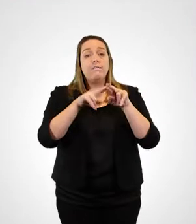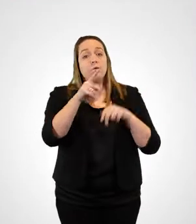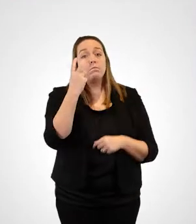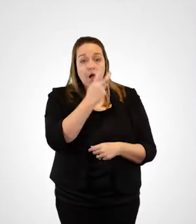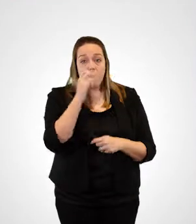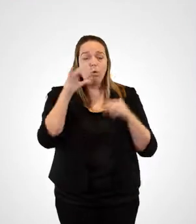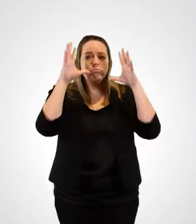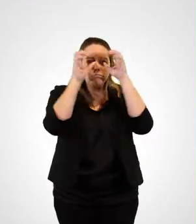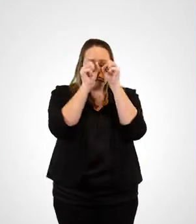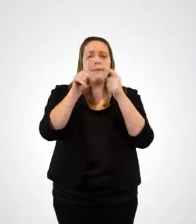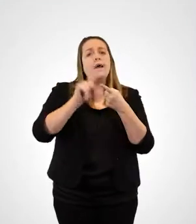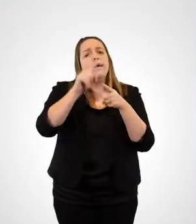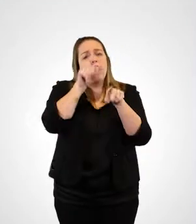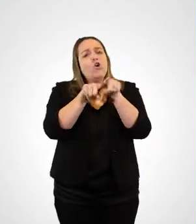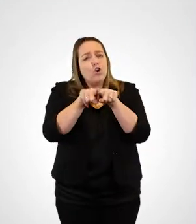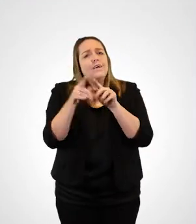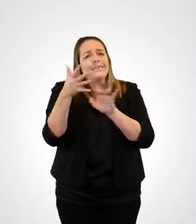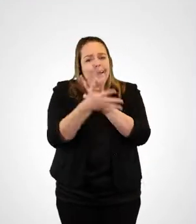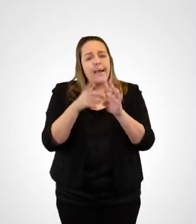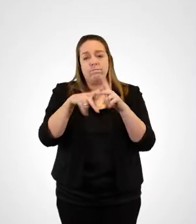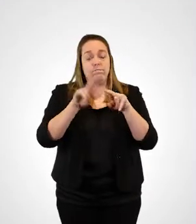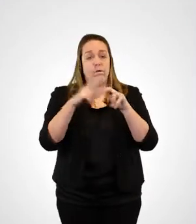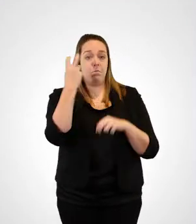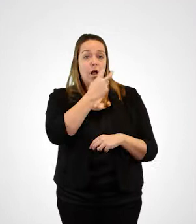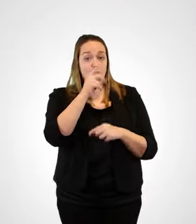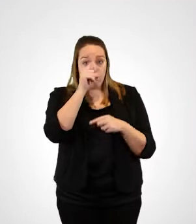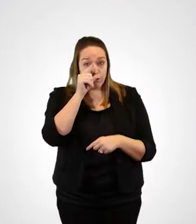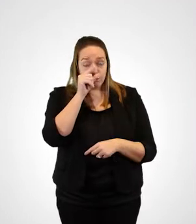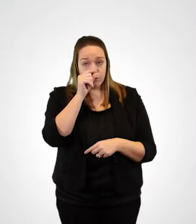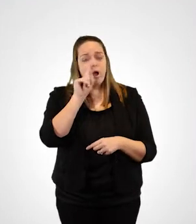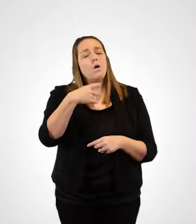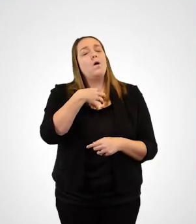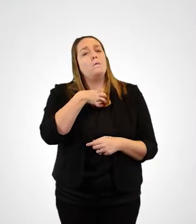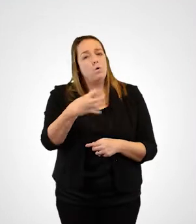you can still learn to sign if you can't see, it's possible, but it's ever so much more difficult